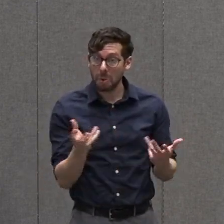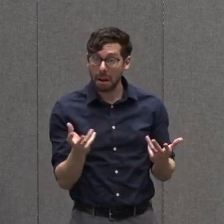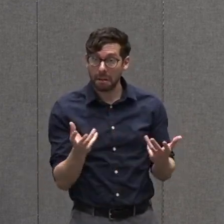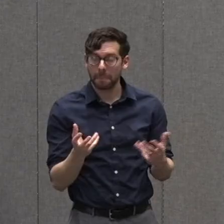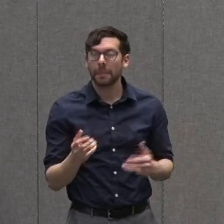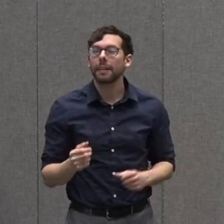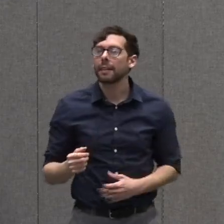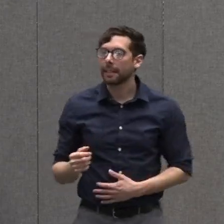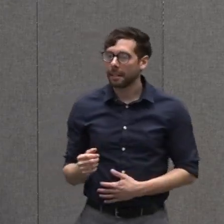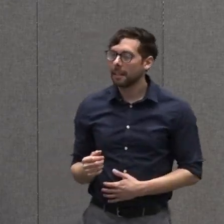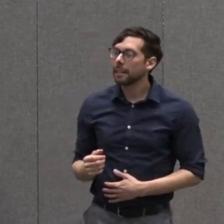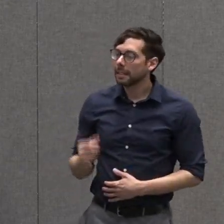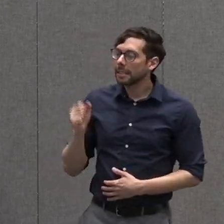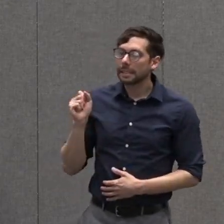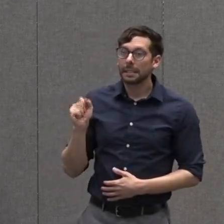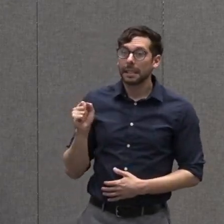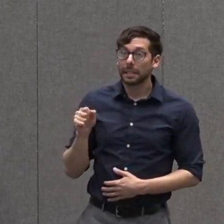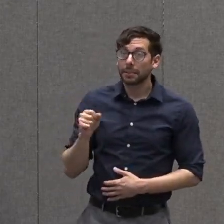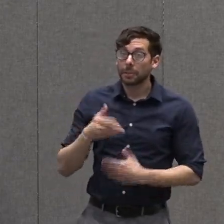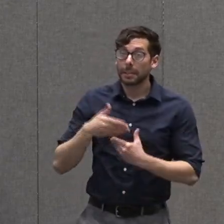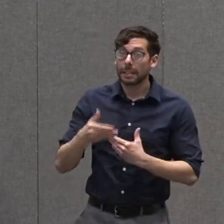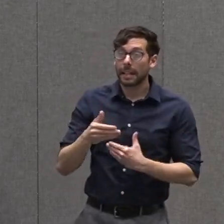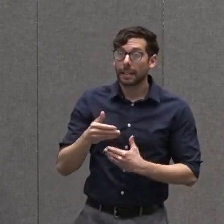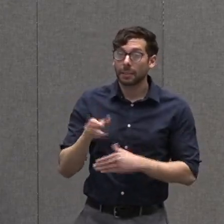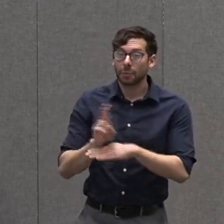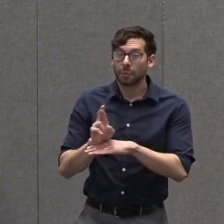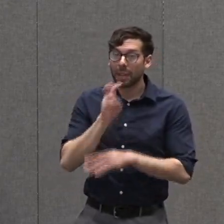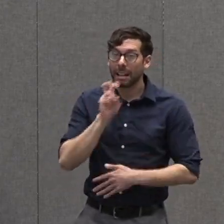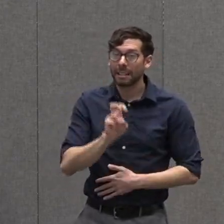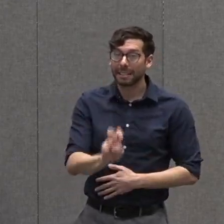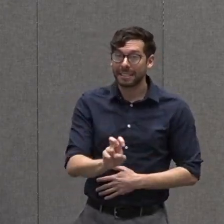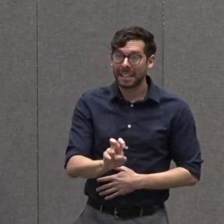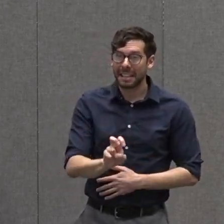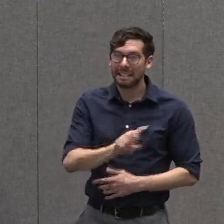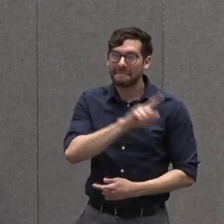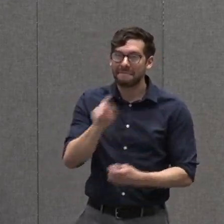it is exactly the same kind of rattlesnake that we just saw.